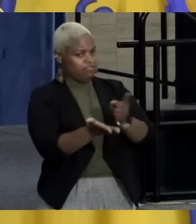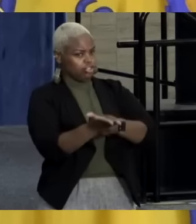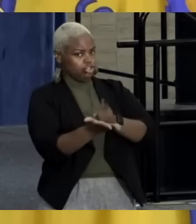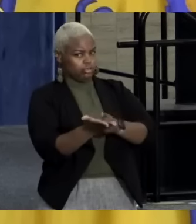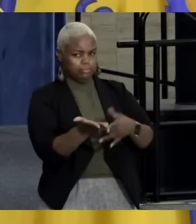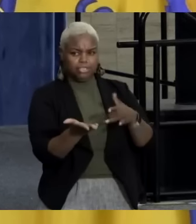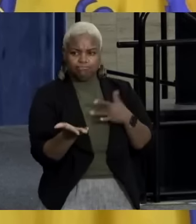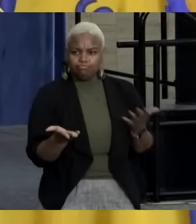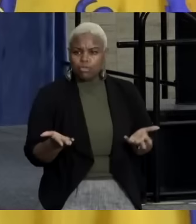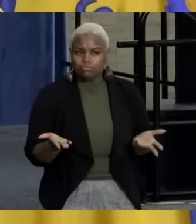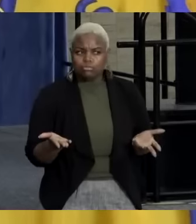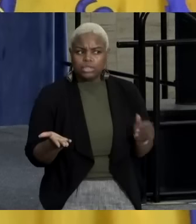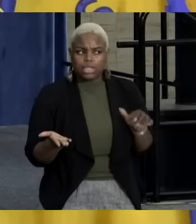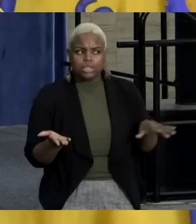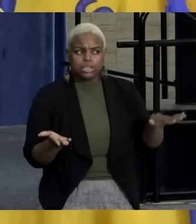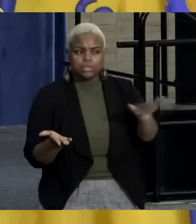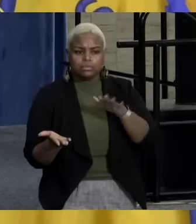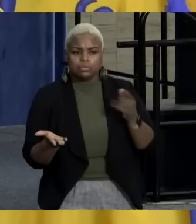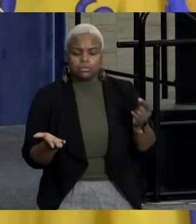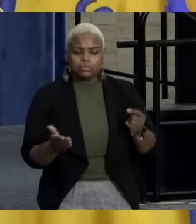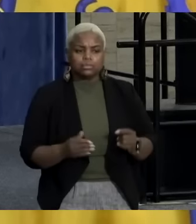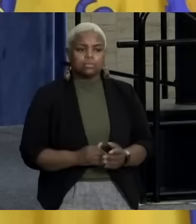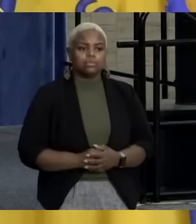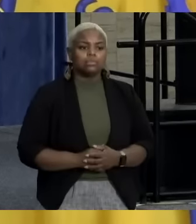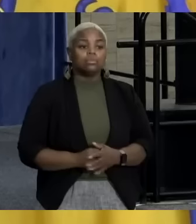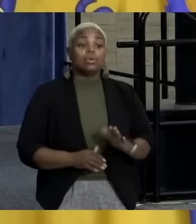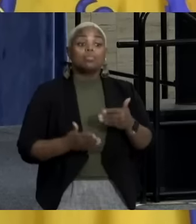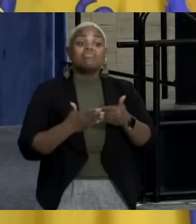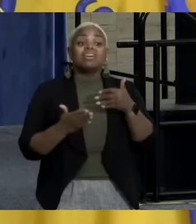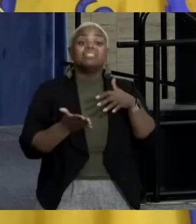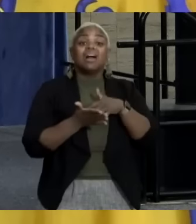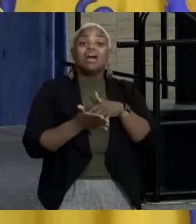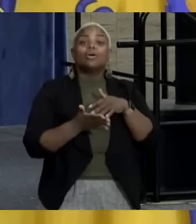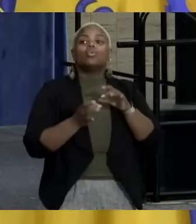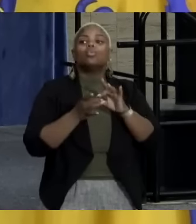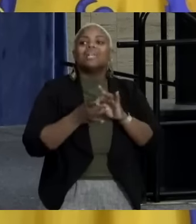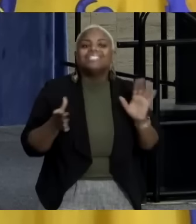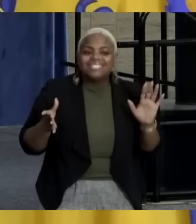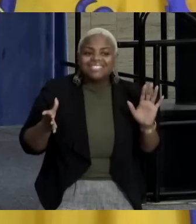I learned that before the study was released, the researchers got together in a hotel in